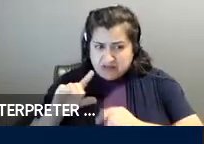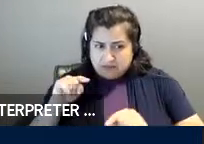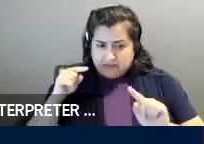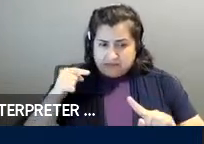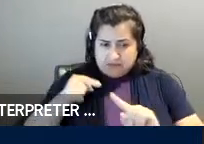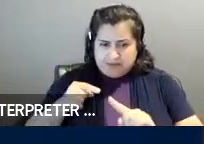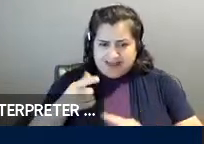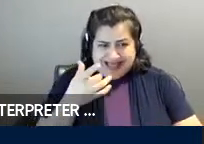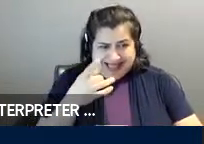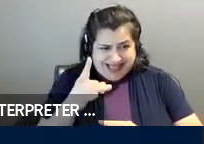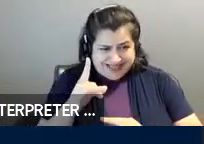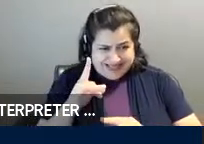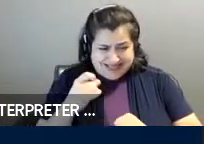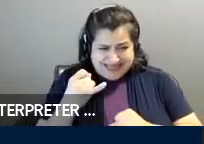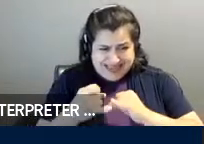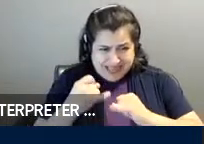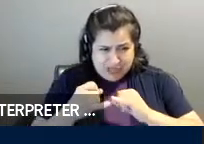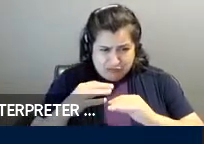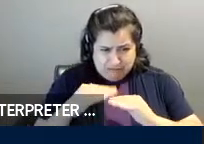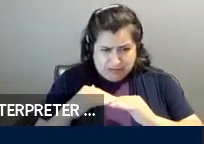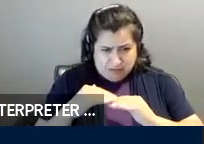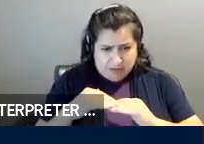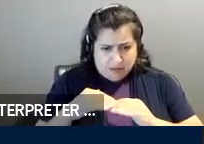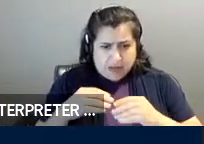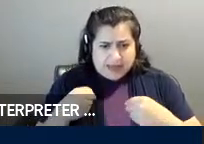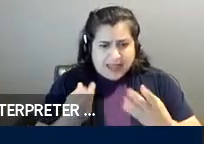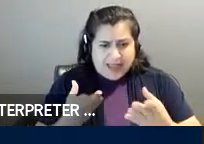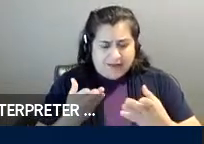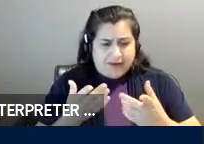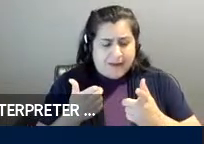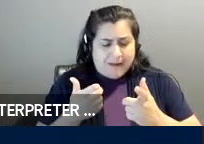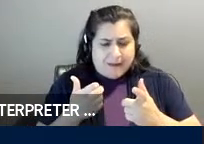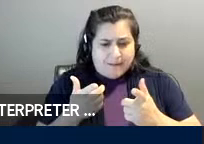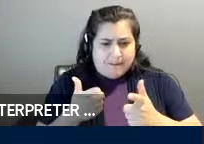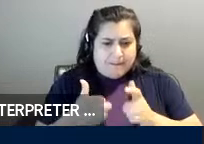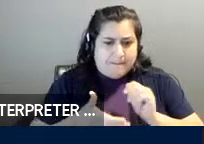to achieve the maximum result given the investment required.